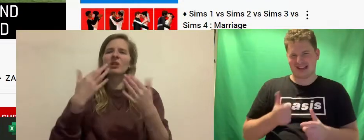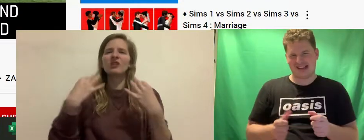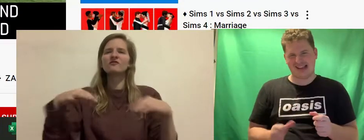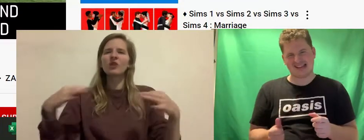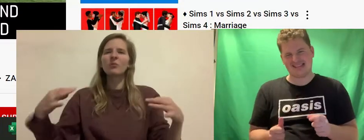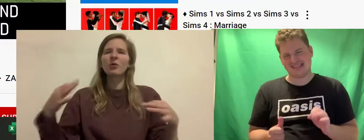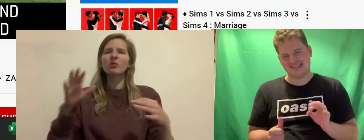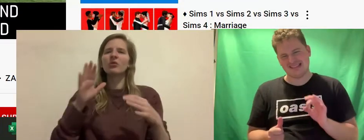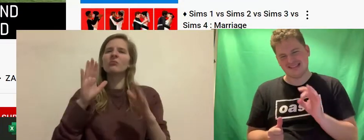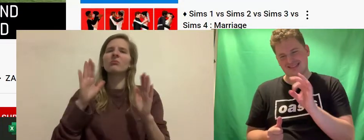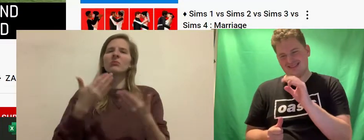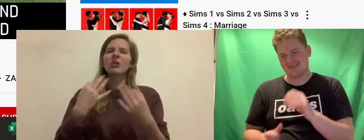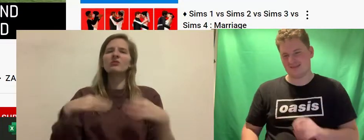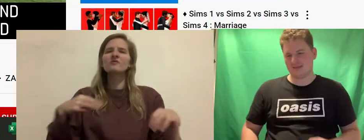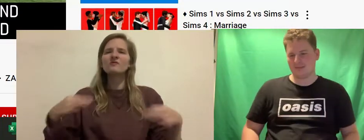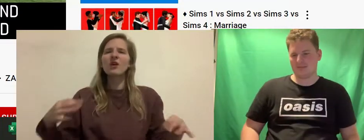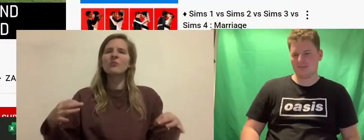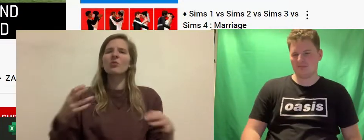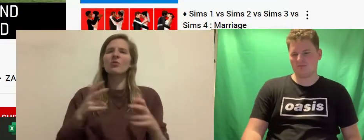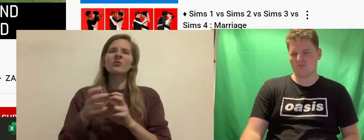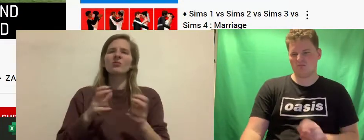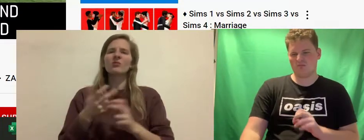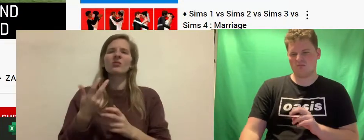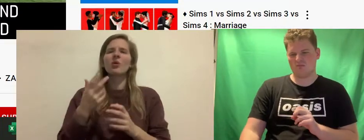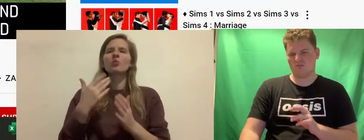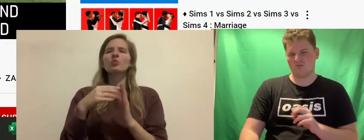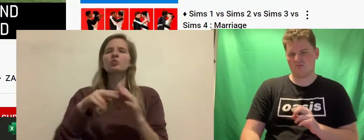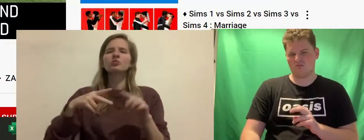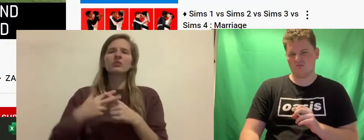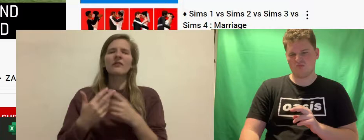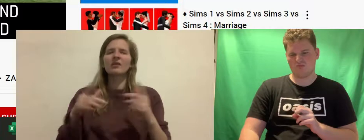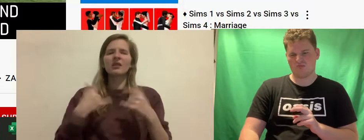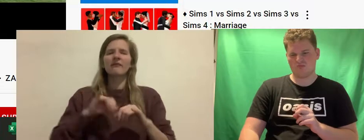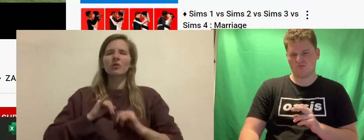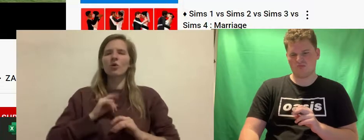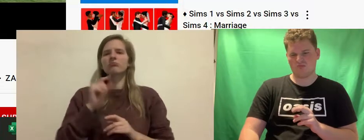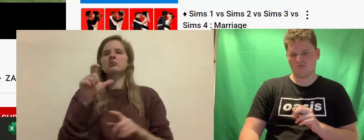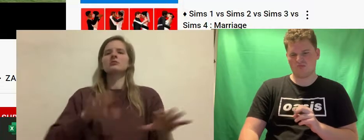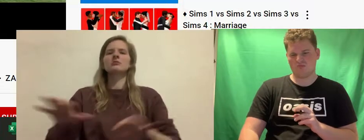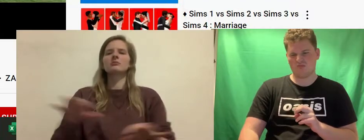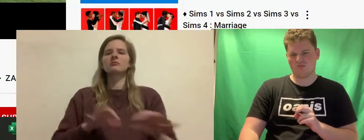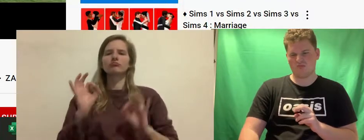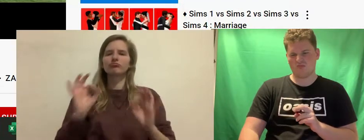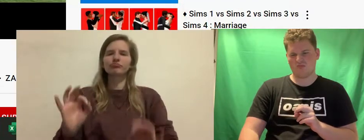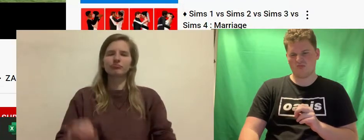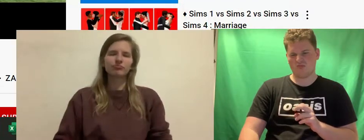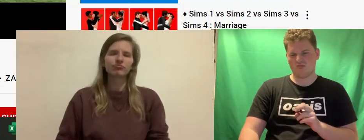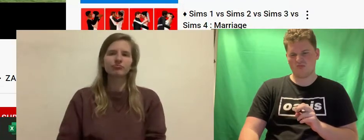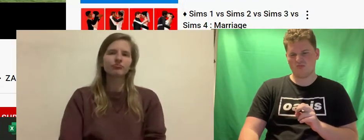K: also less free, you cannot relax during the game, not comfortable setting K: a pc - it turned out for the better, very comfortable in unlike console